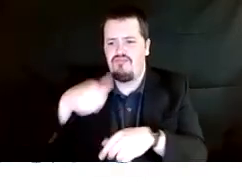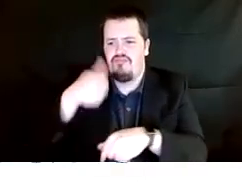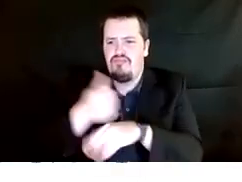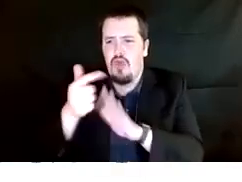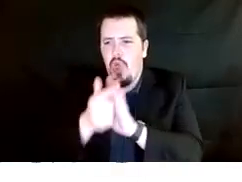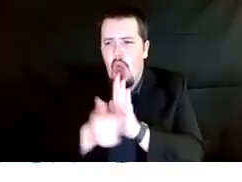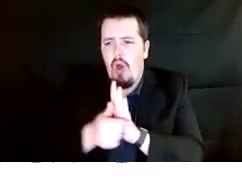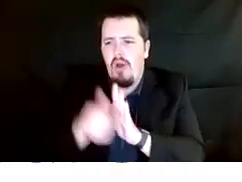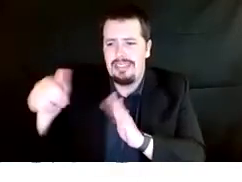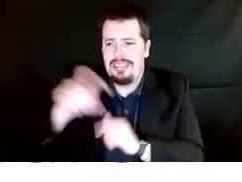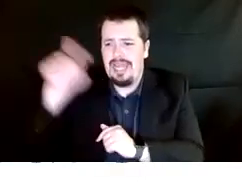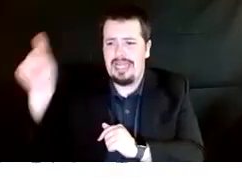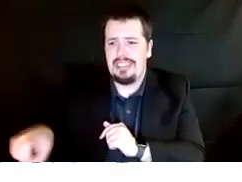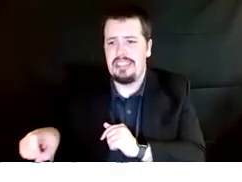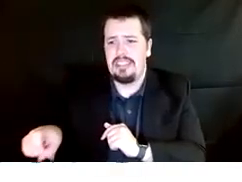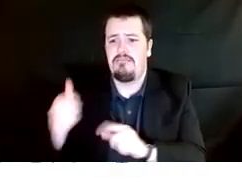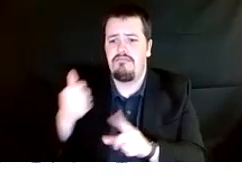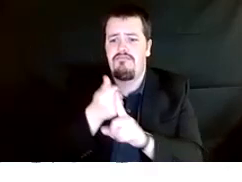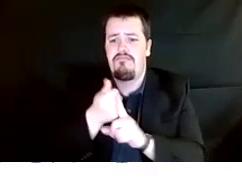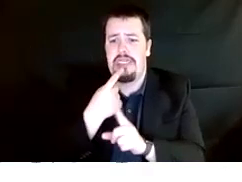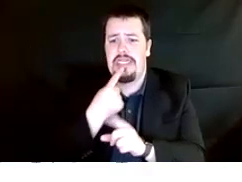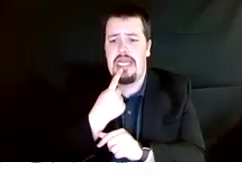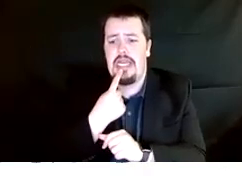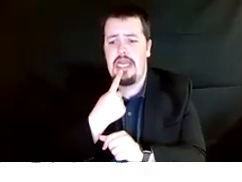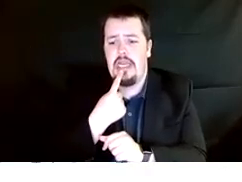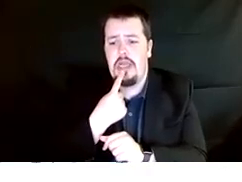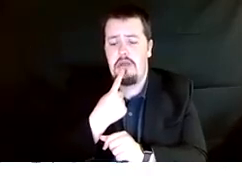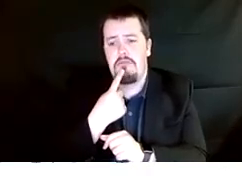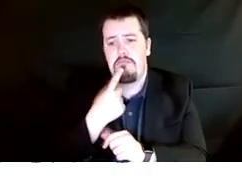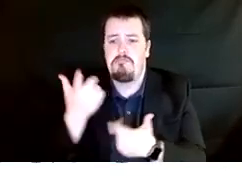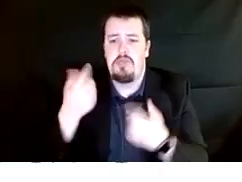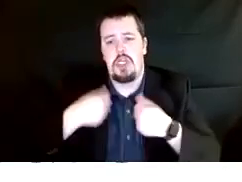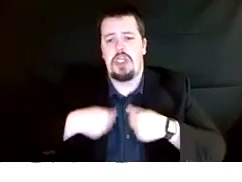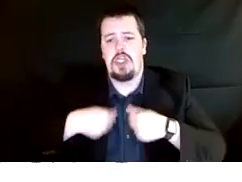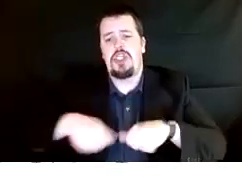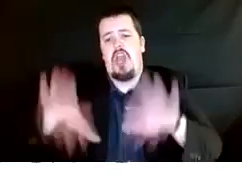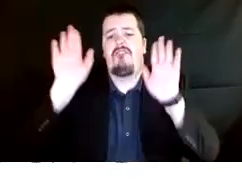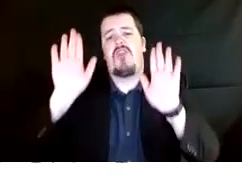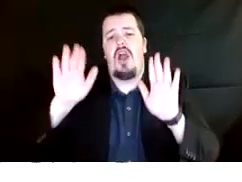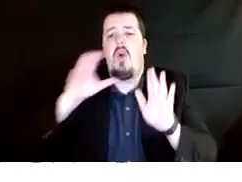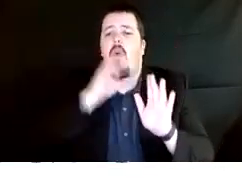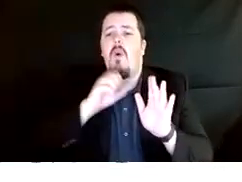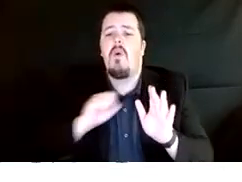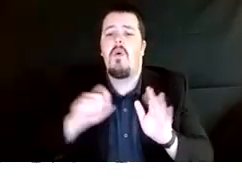was saying uh basically let's sacrifice the elderly for the economy and the young people